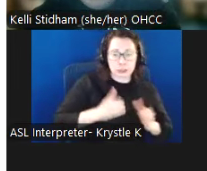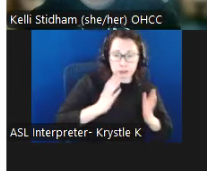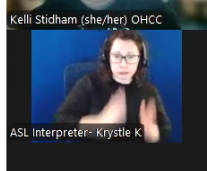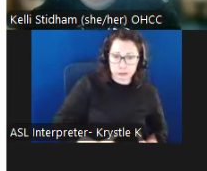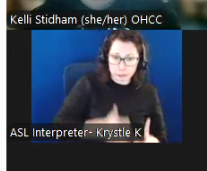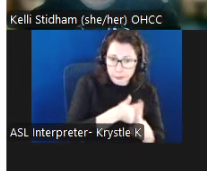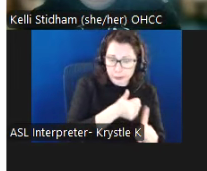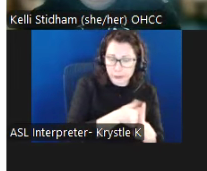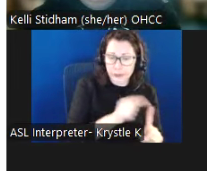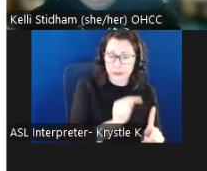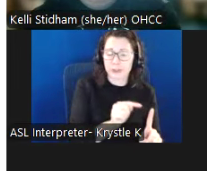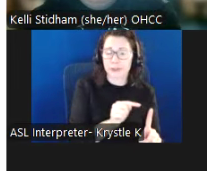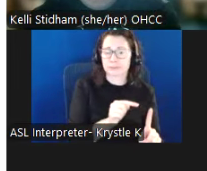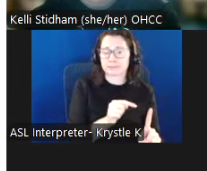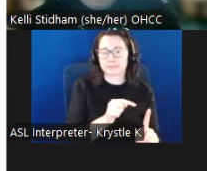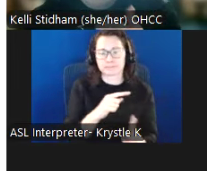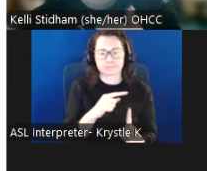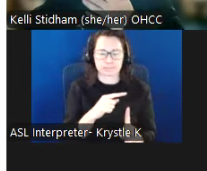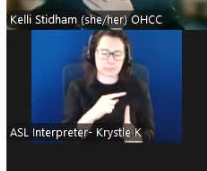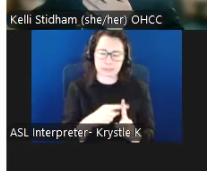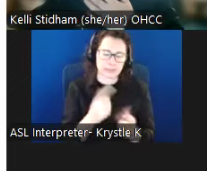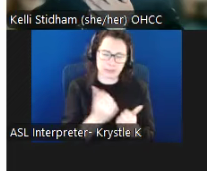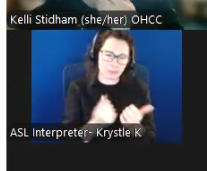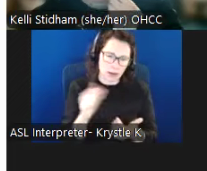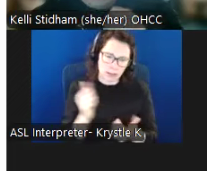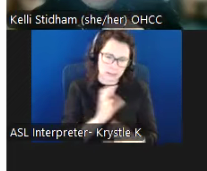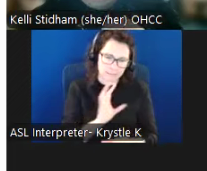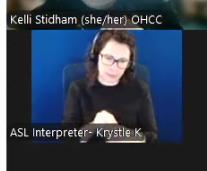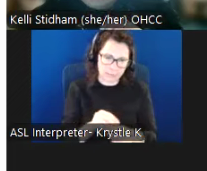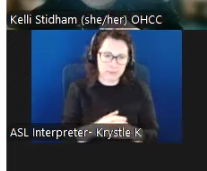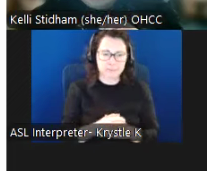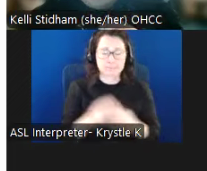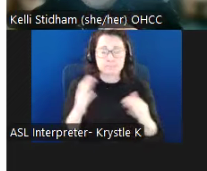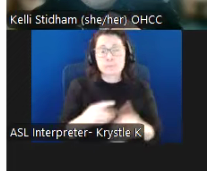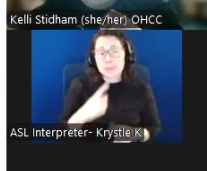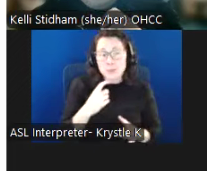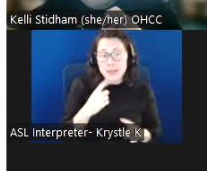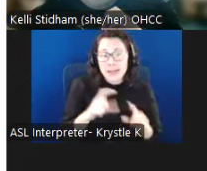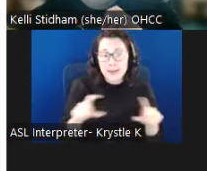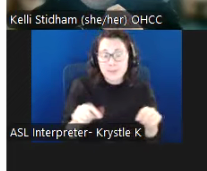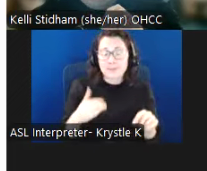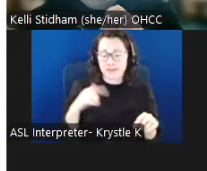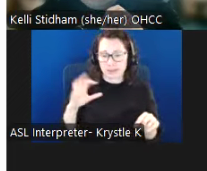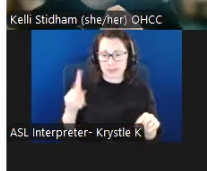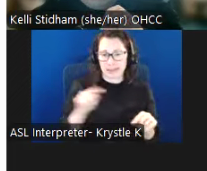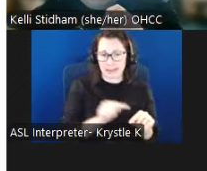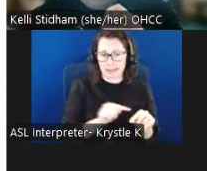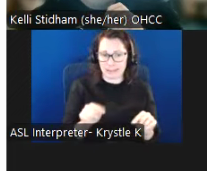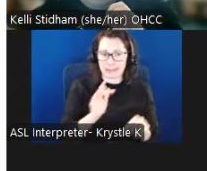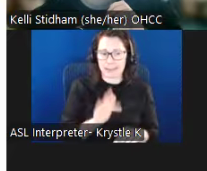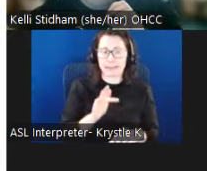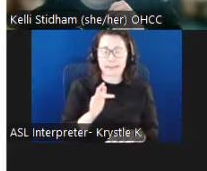um and and everyone involved. Um there's